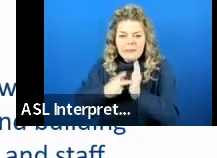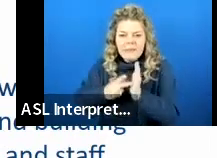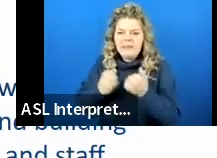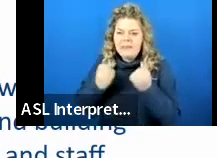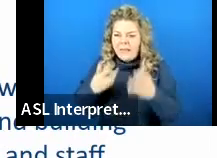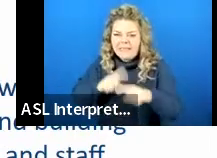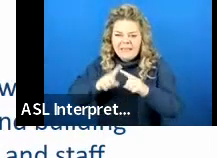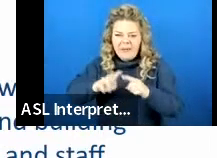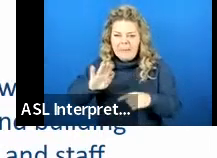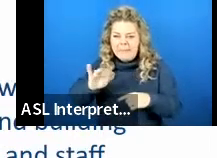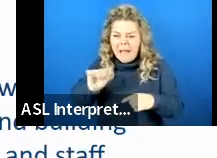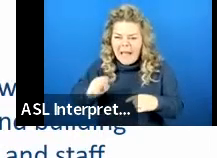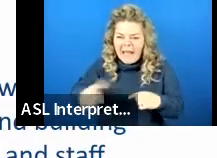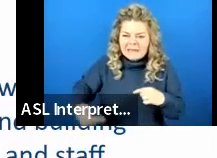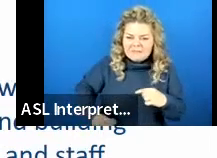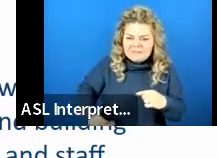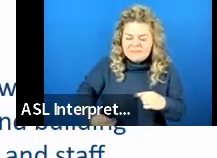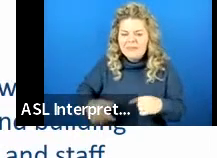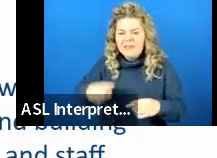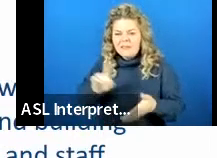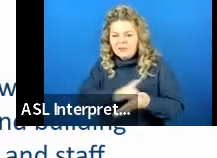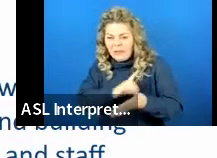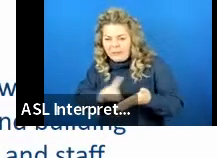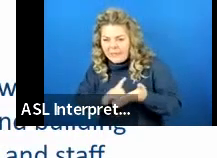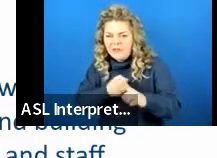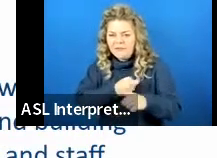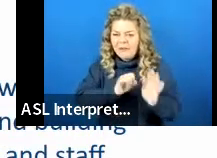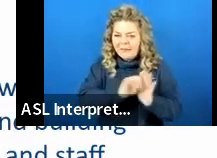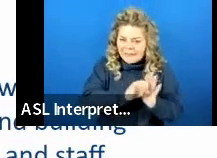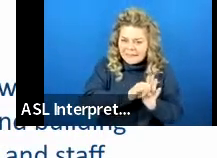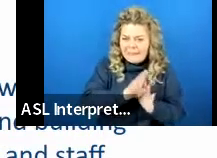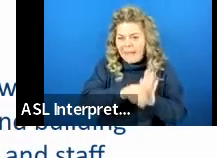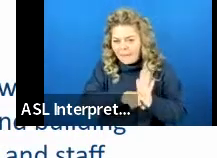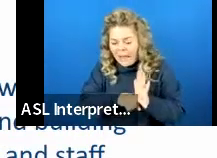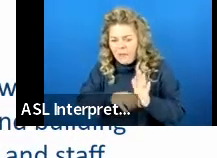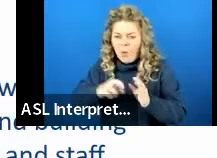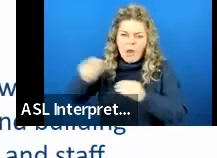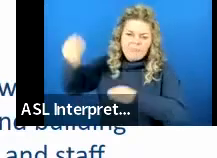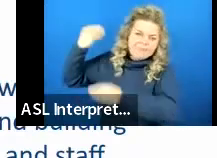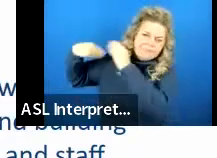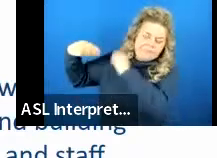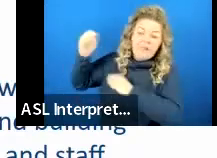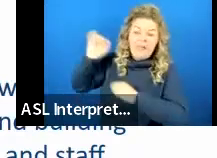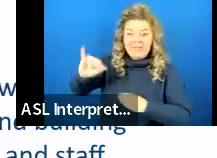and discrimination due to identity, background, or ancestry, which includes bias based on religious